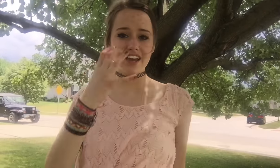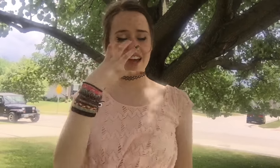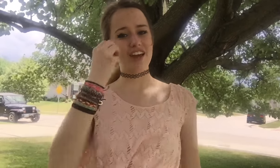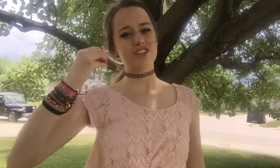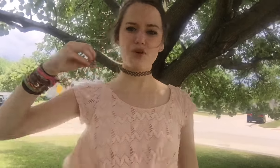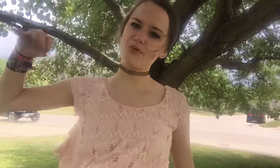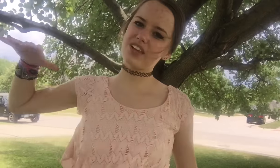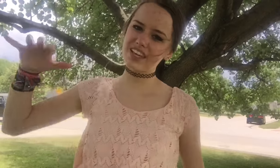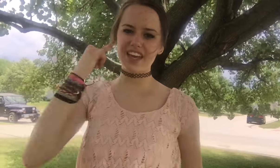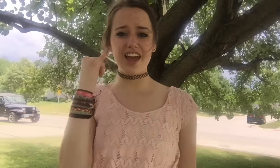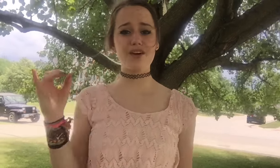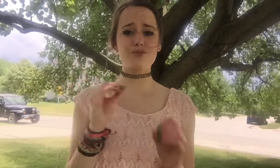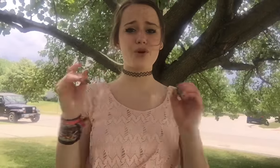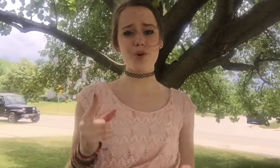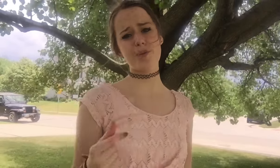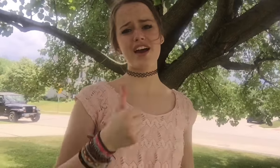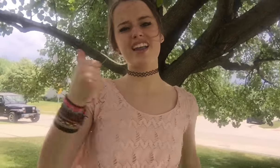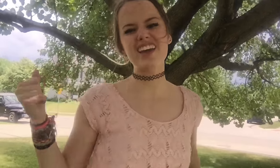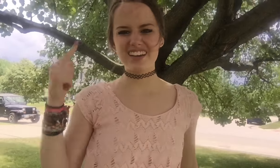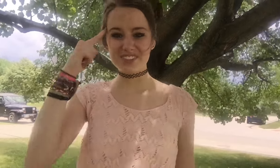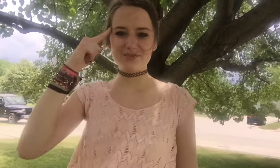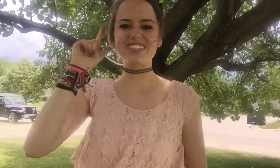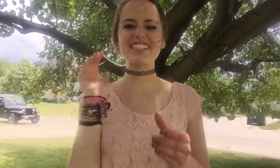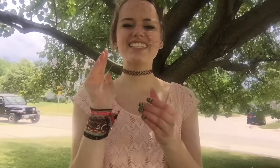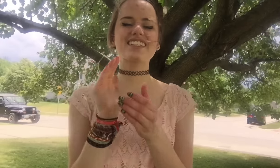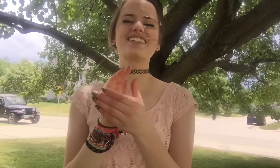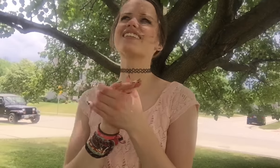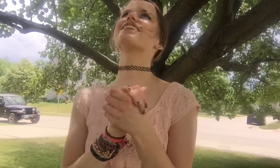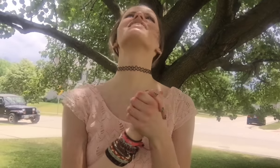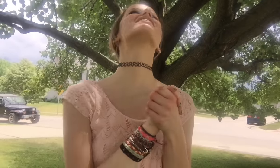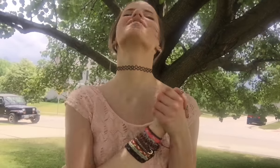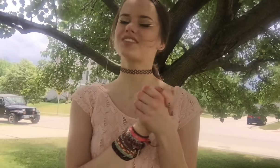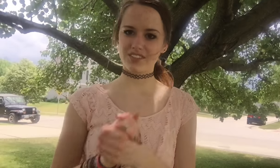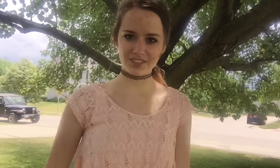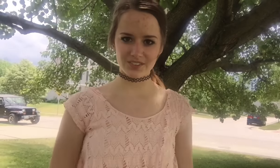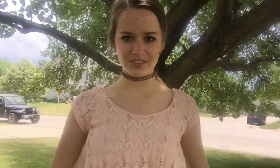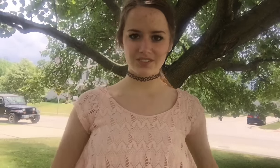and i don't really care if nobody else believes